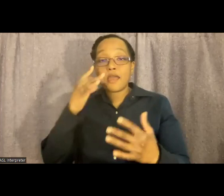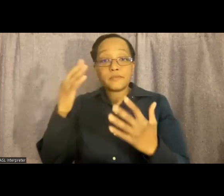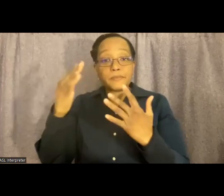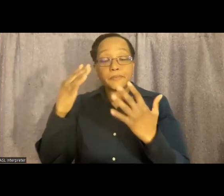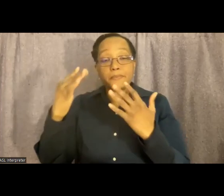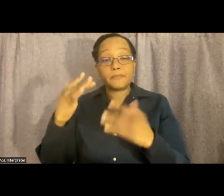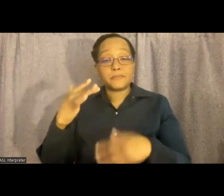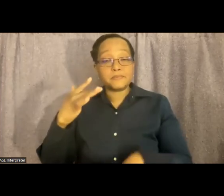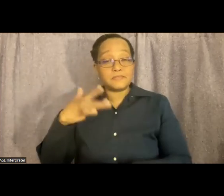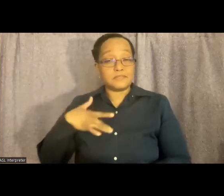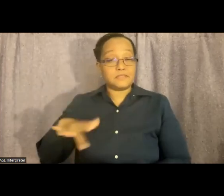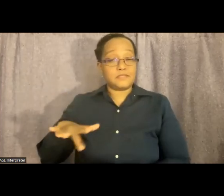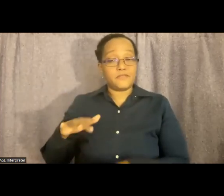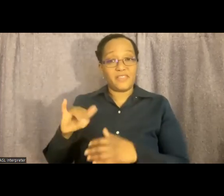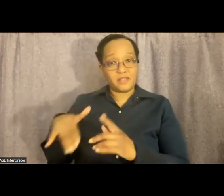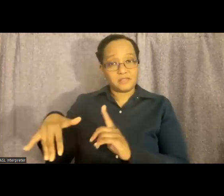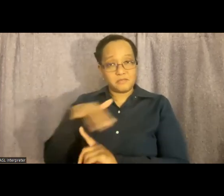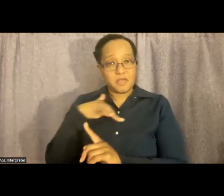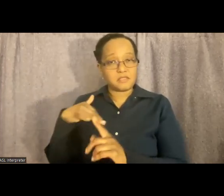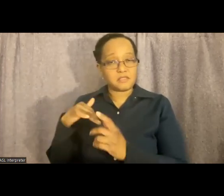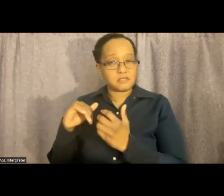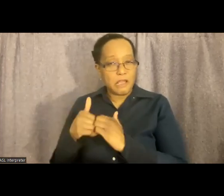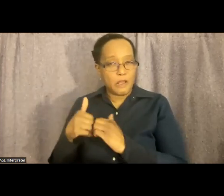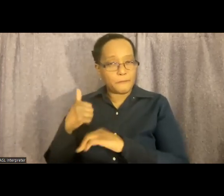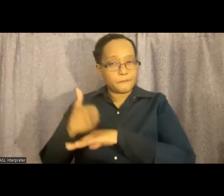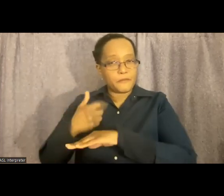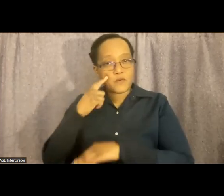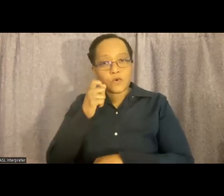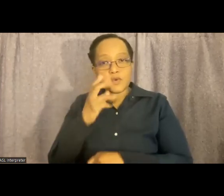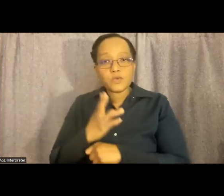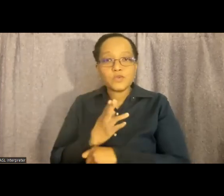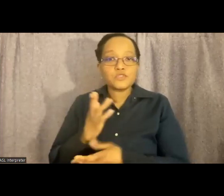What is the space you do for that?